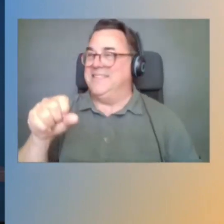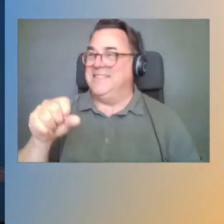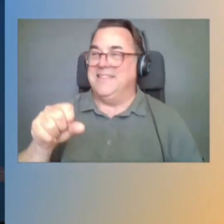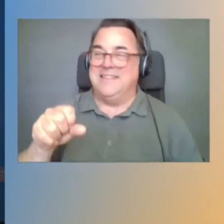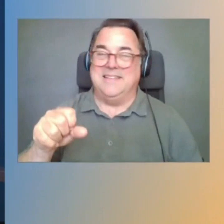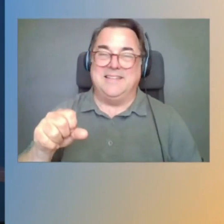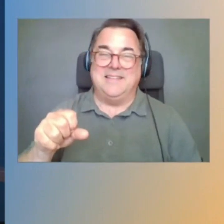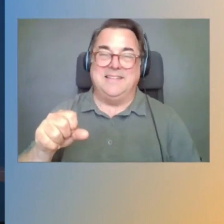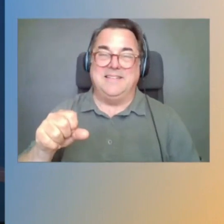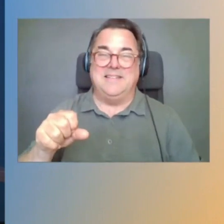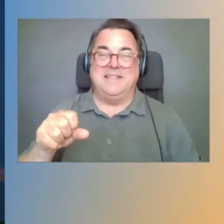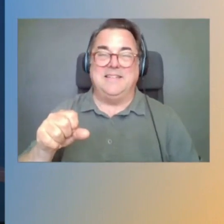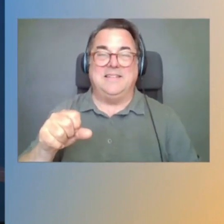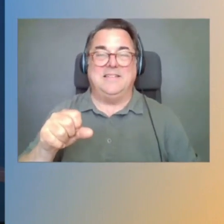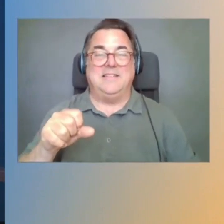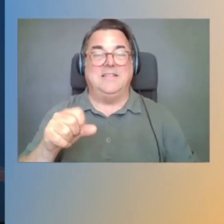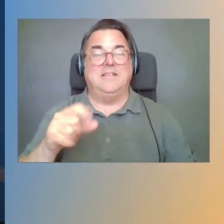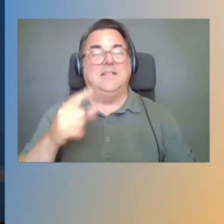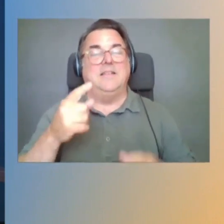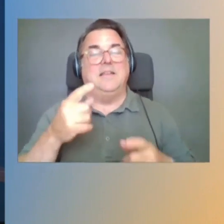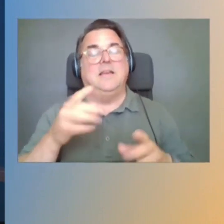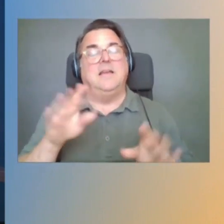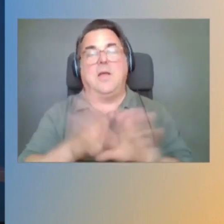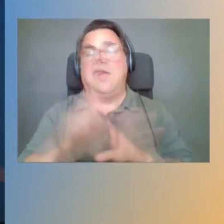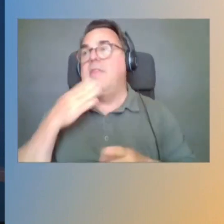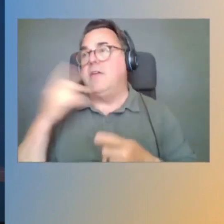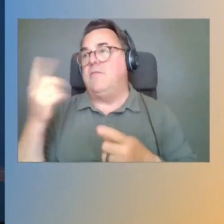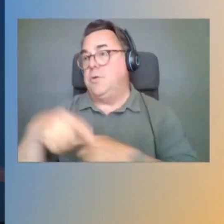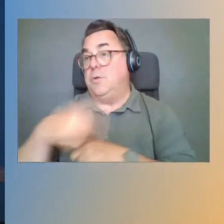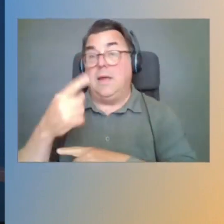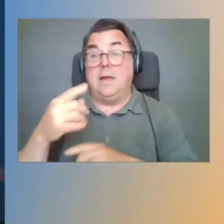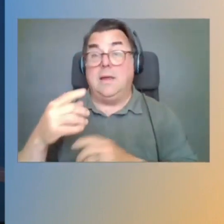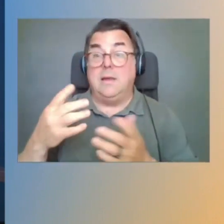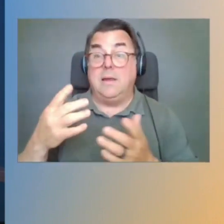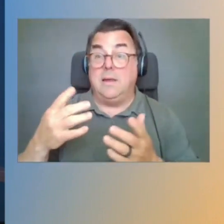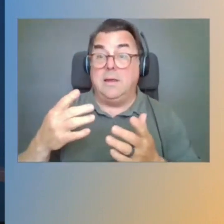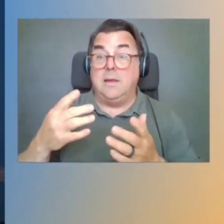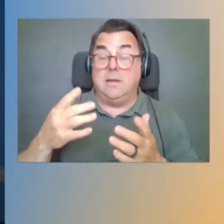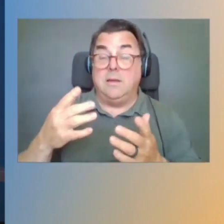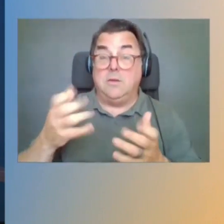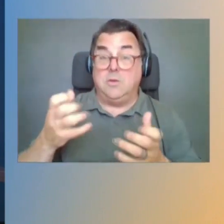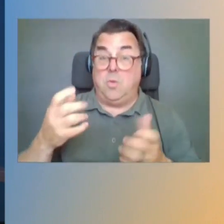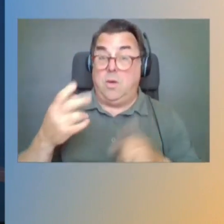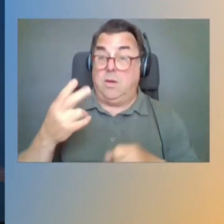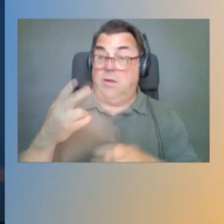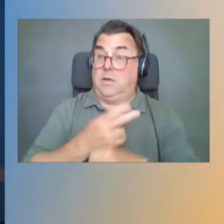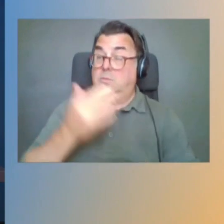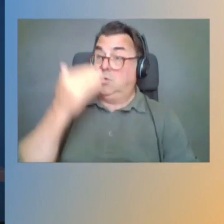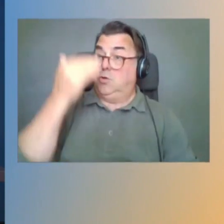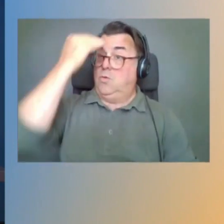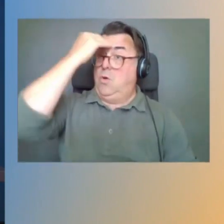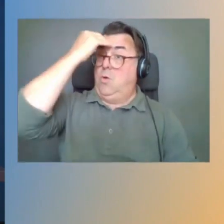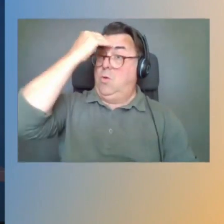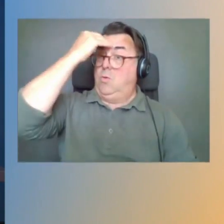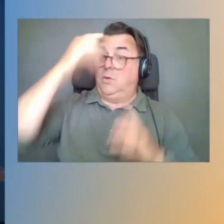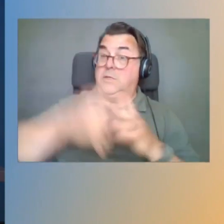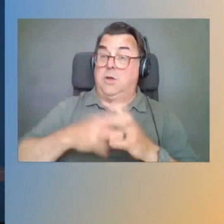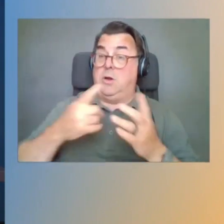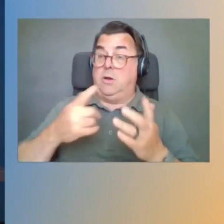Yeah, so in closing, thank you for coming today. Any resources that you'd want customers looking at to get started today with Graviton-based instances?